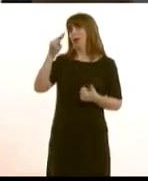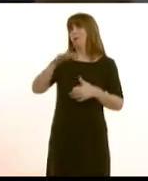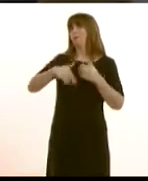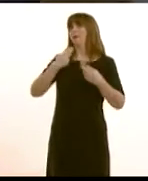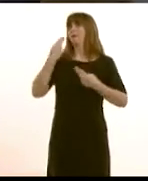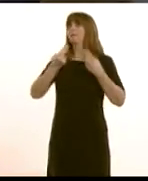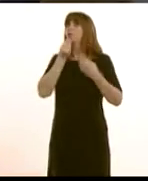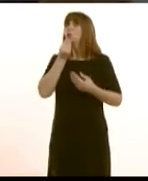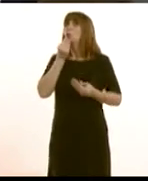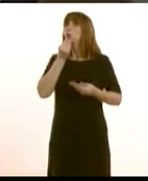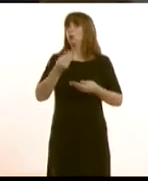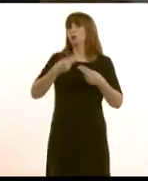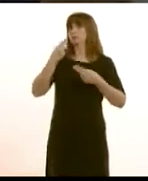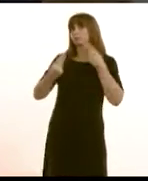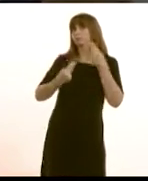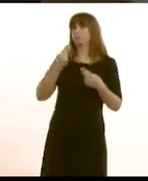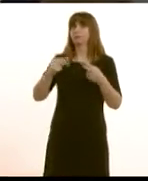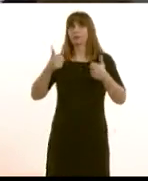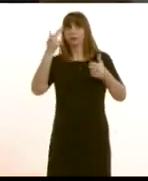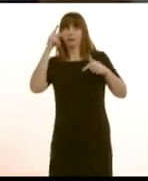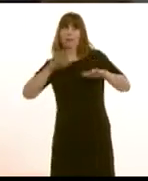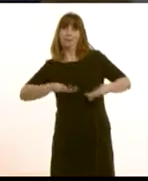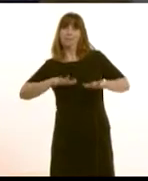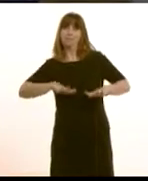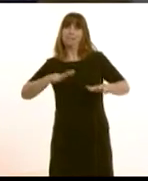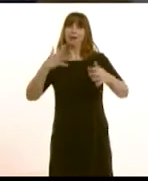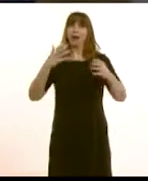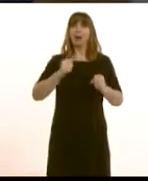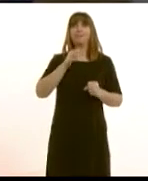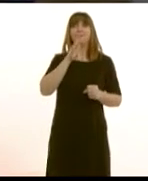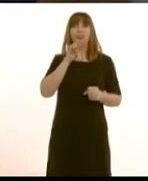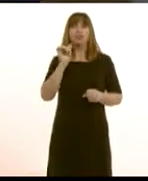One of the attractions within Wales is, of course, our traditional fish and chip shops.